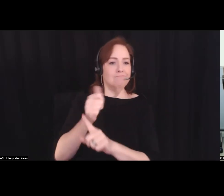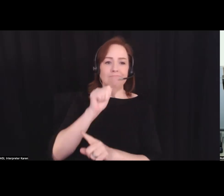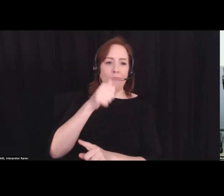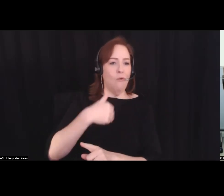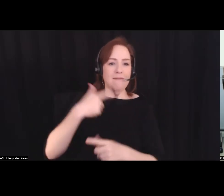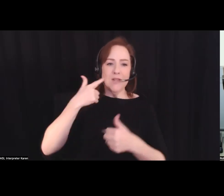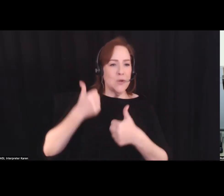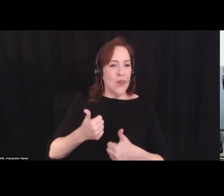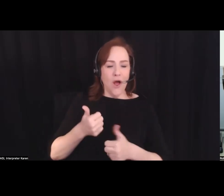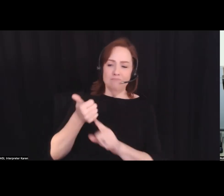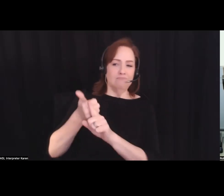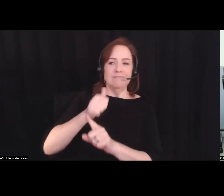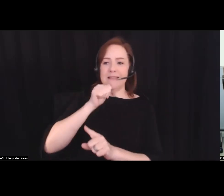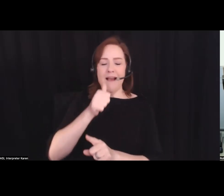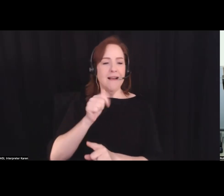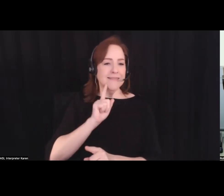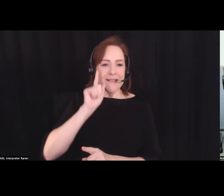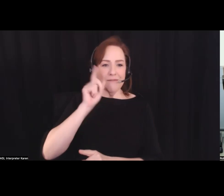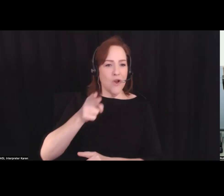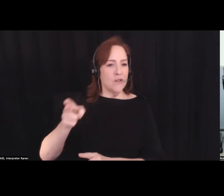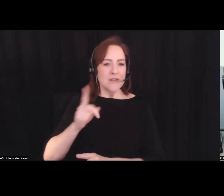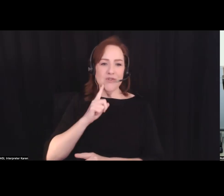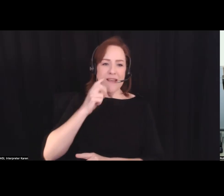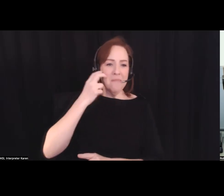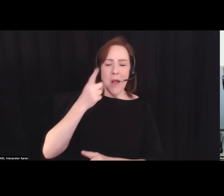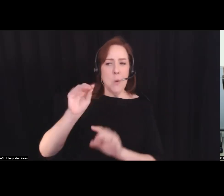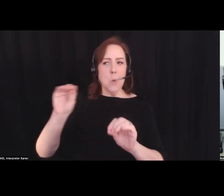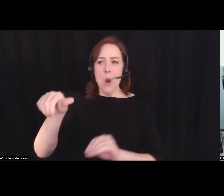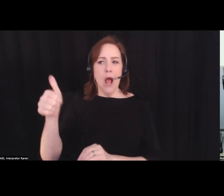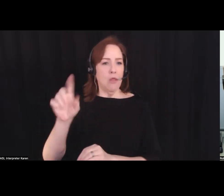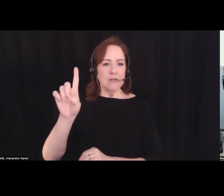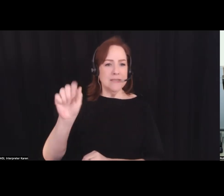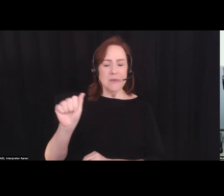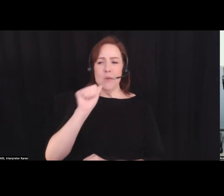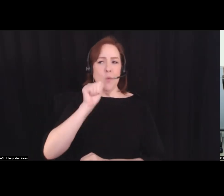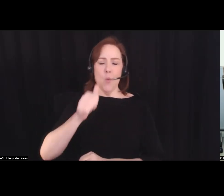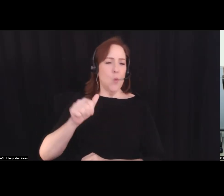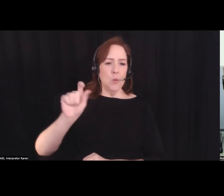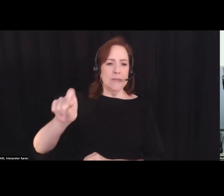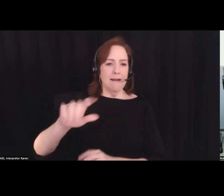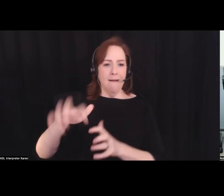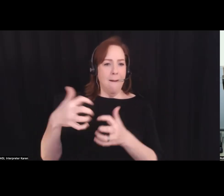tor deaf-blind, who do not have other disabilities who do not need accommodation uh for communication